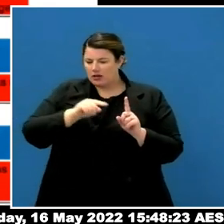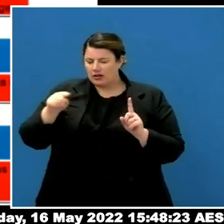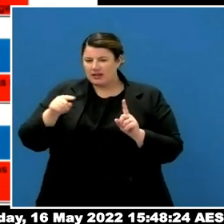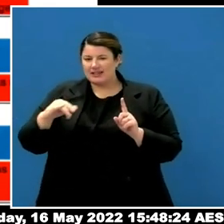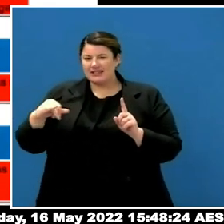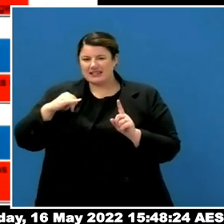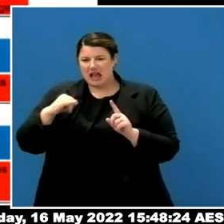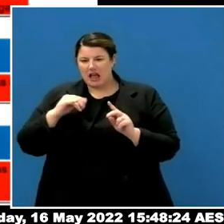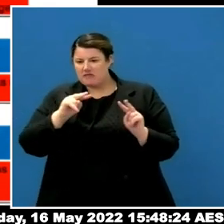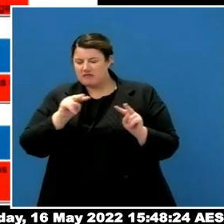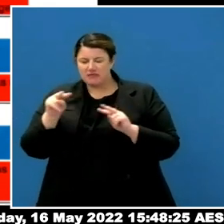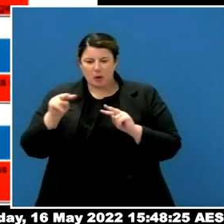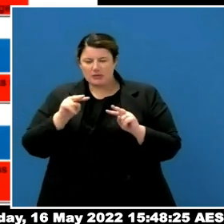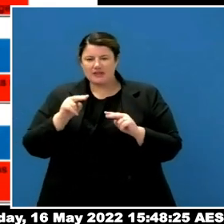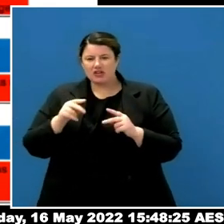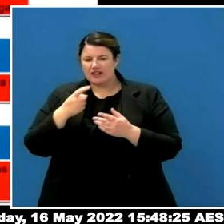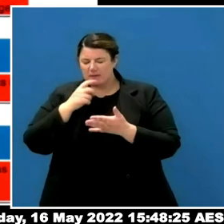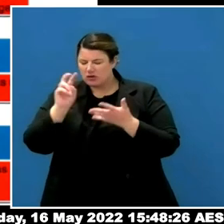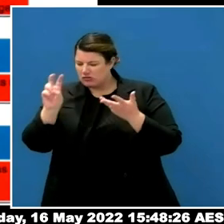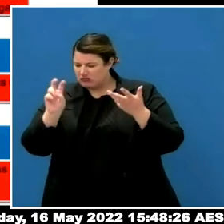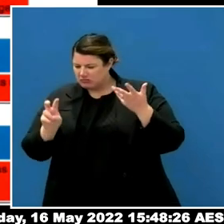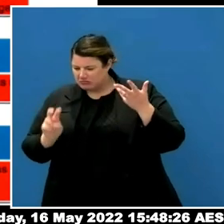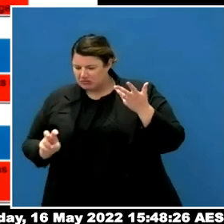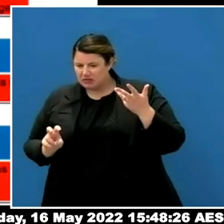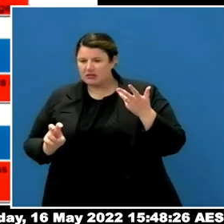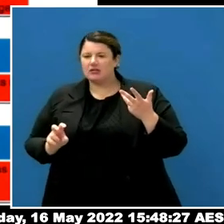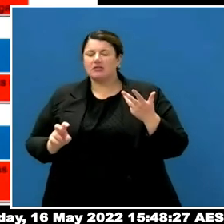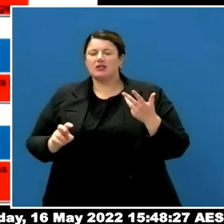and then it says: "Toby absconds and has no concept of stranger danger."